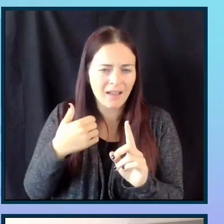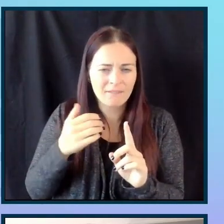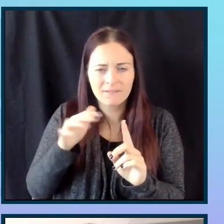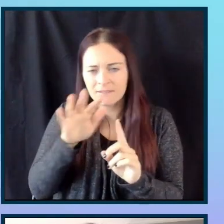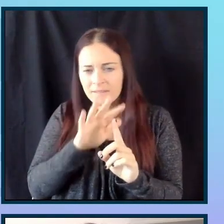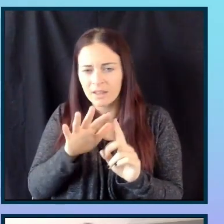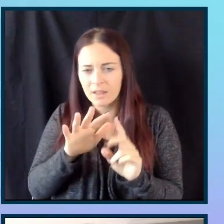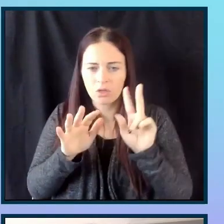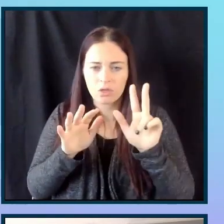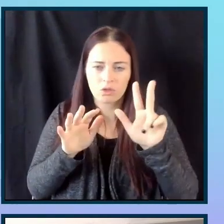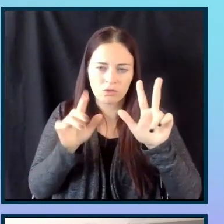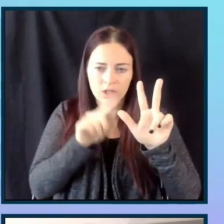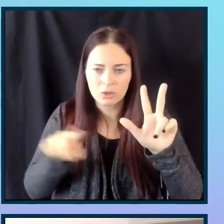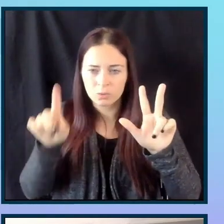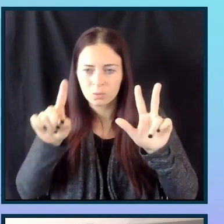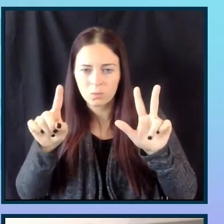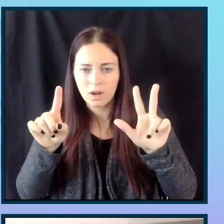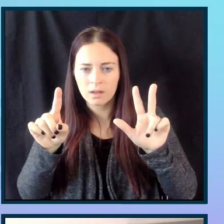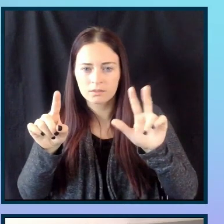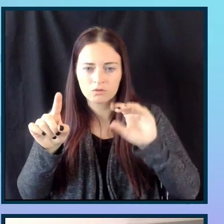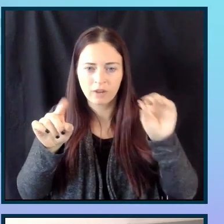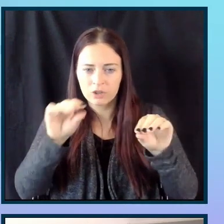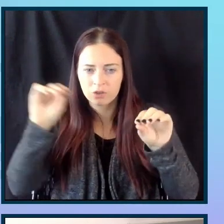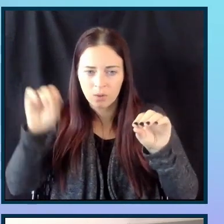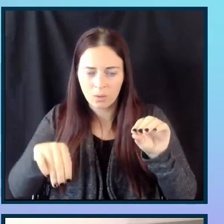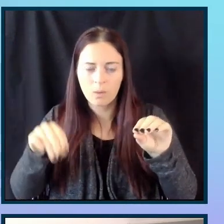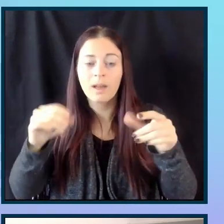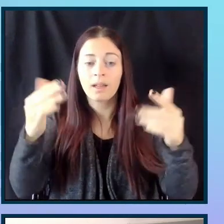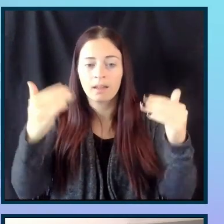and then there's an Adjacent Contrast requirement as well,